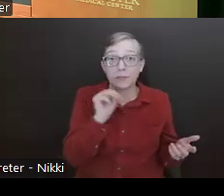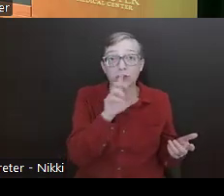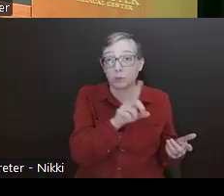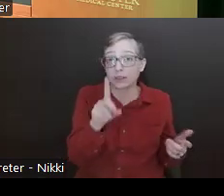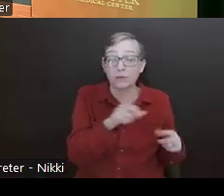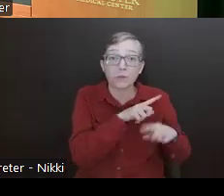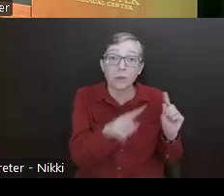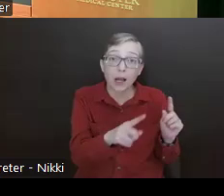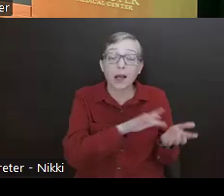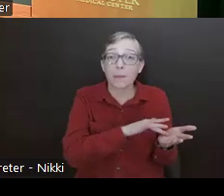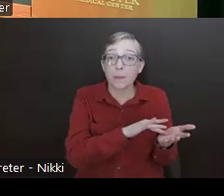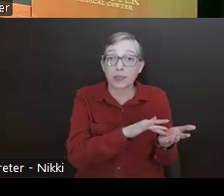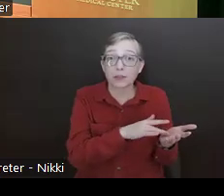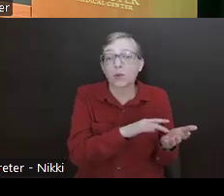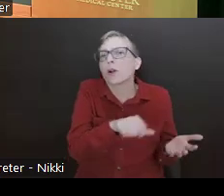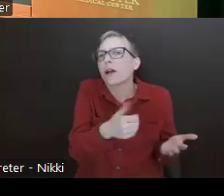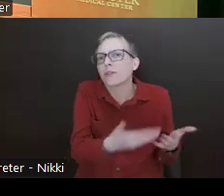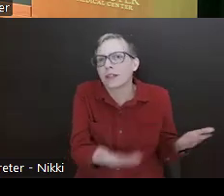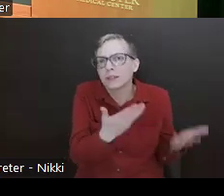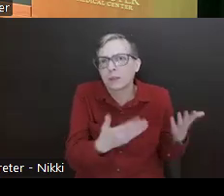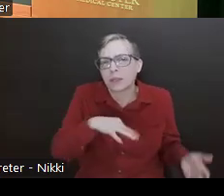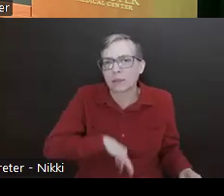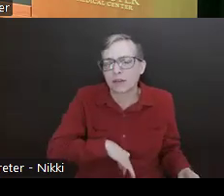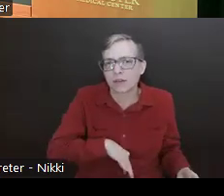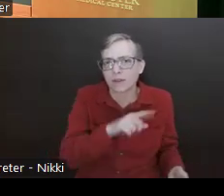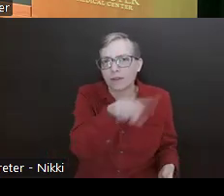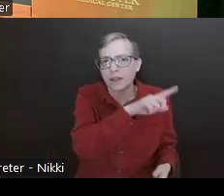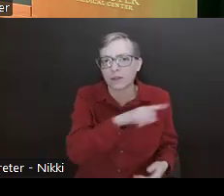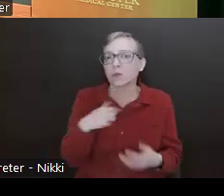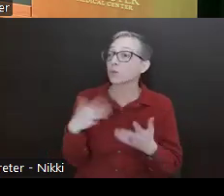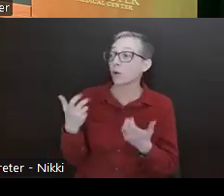other things that we can do to help those folks I would certainly potentially consider that before